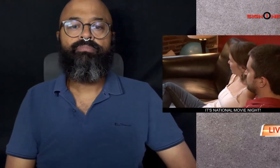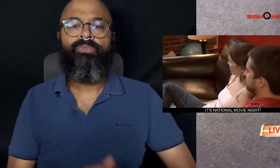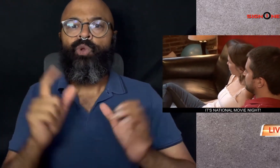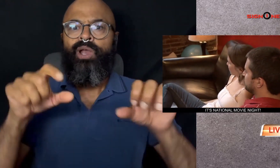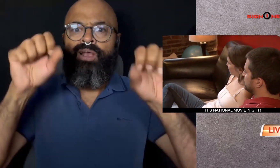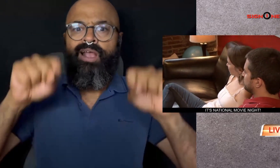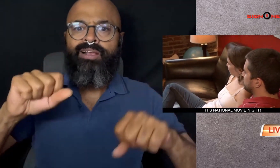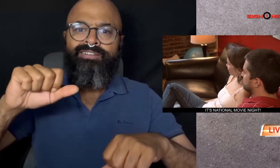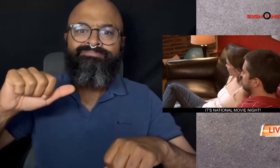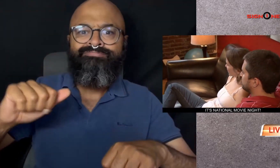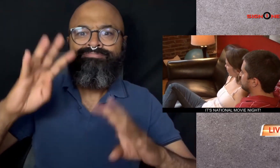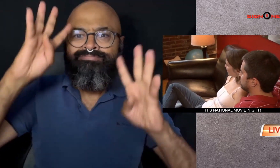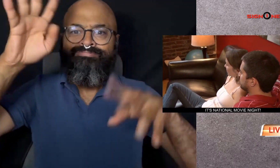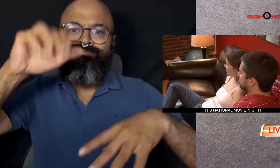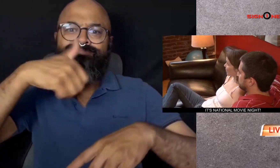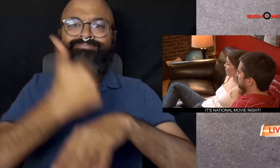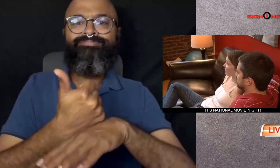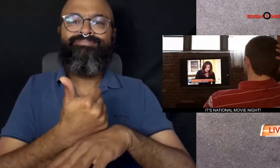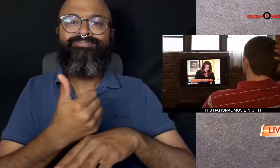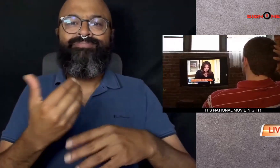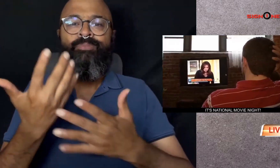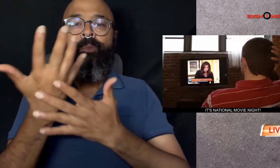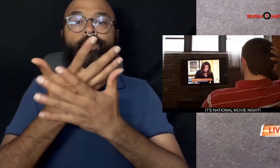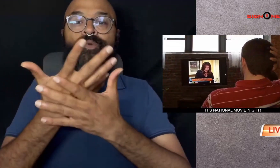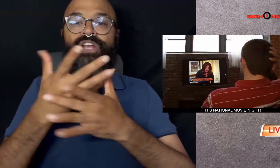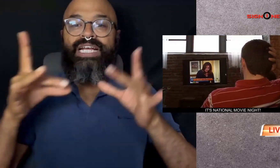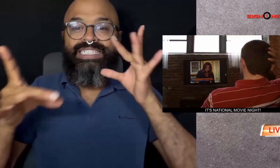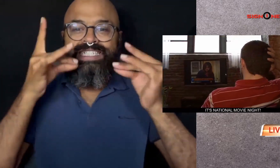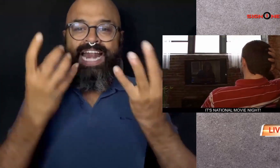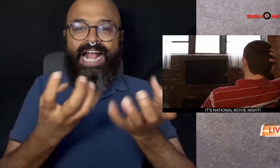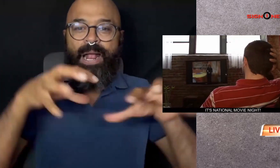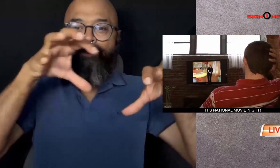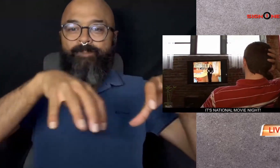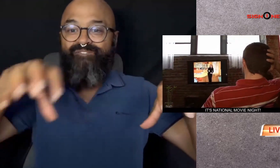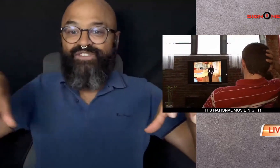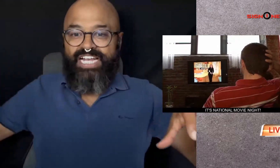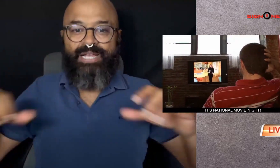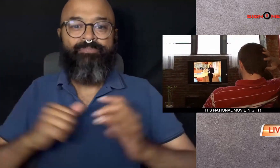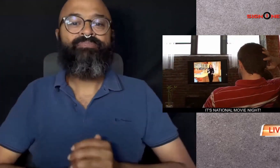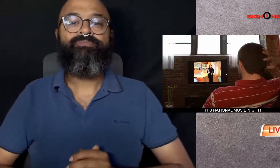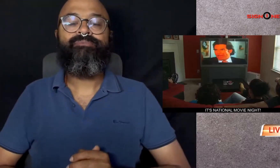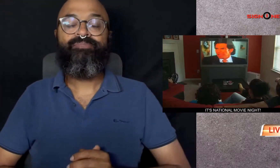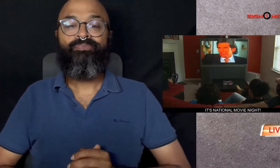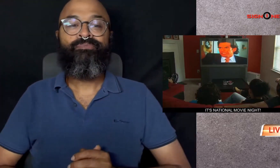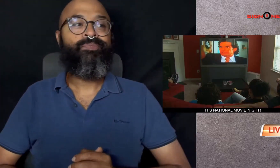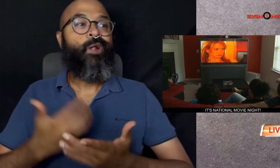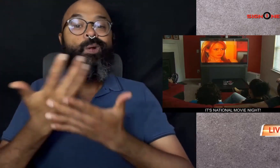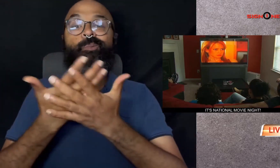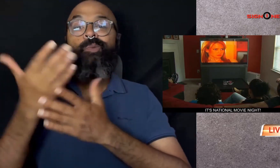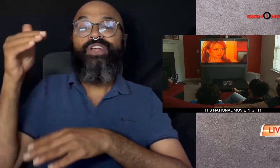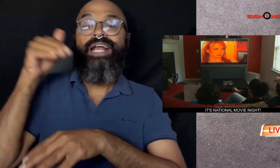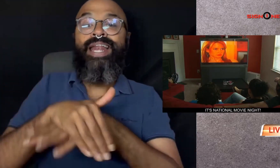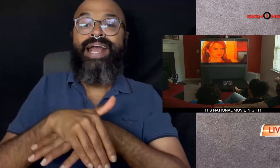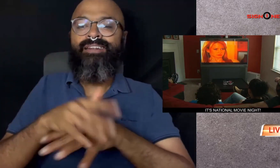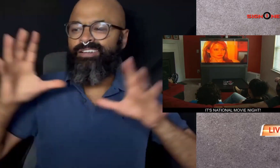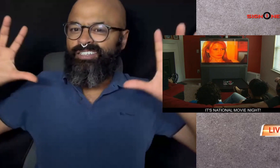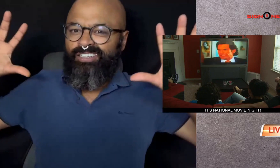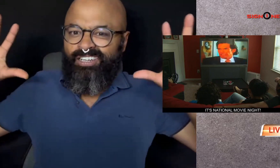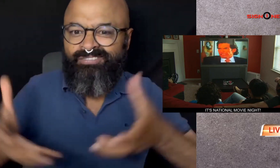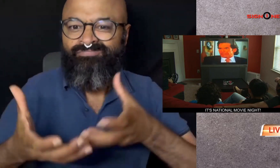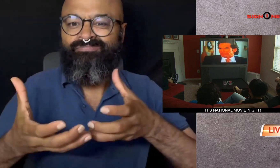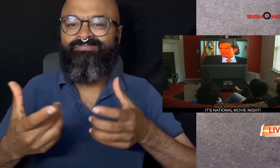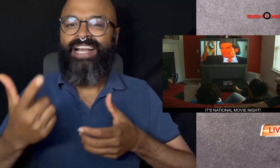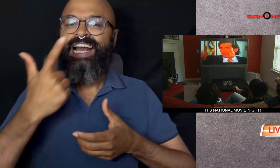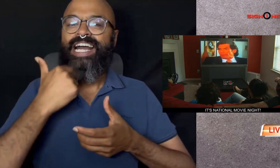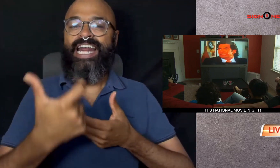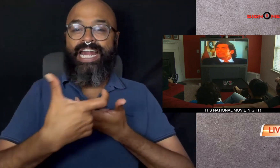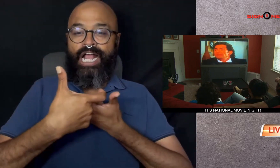you can create a movie snack buffet a movie night gathering in red carpet attire